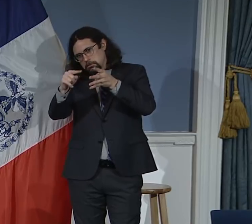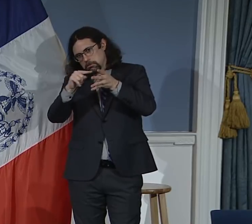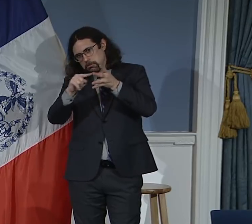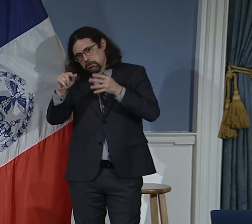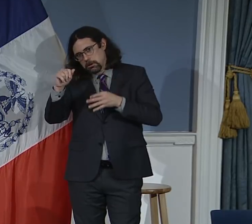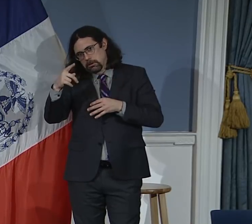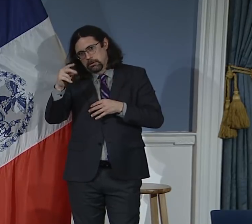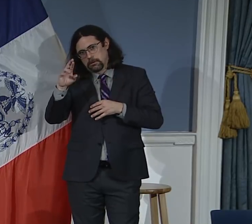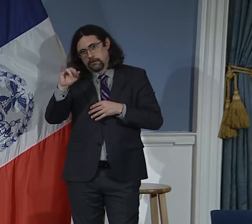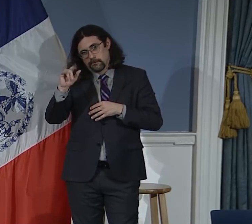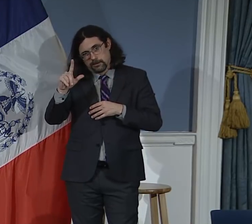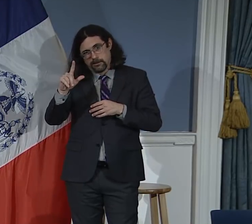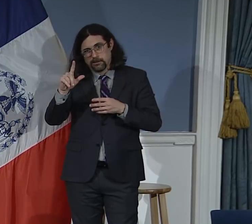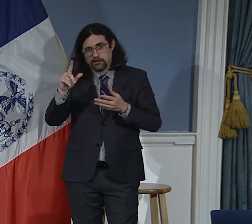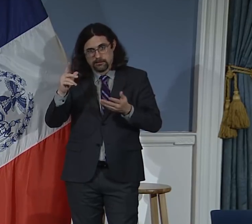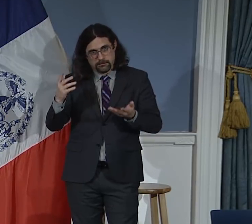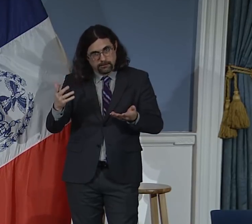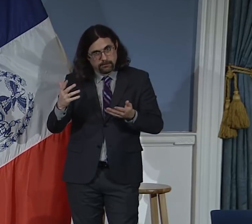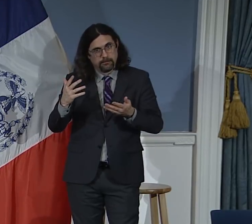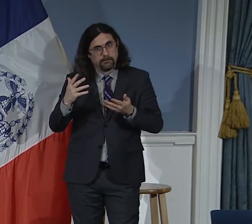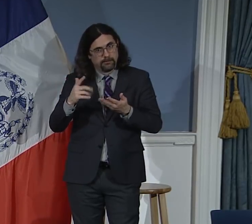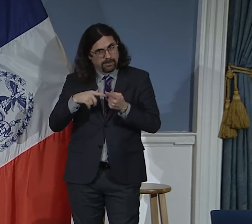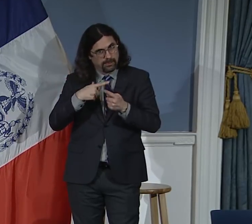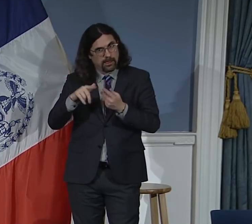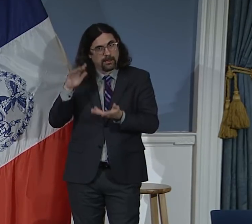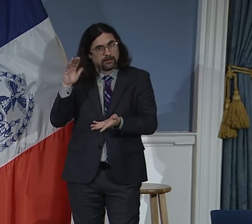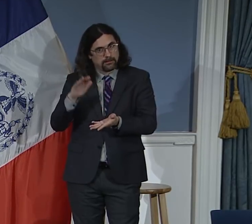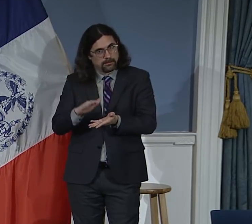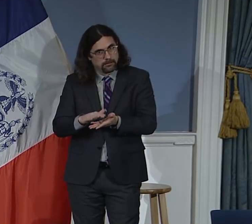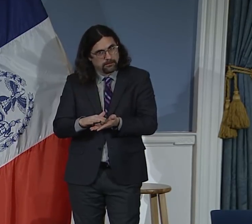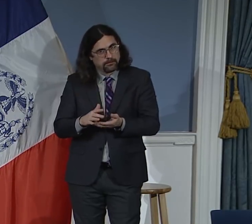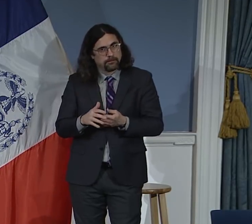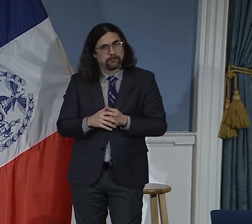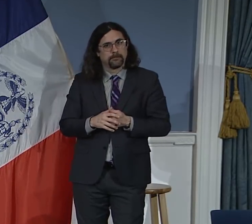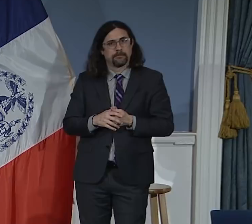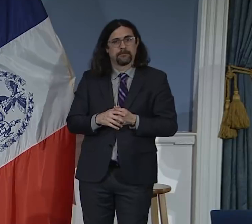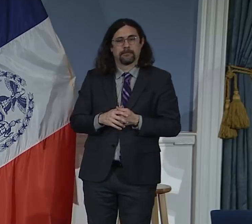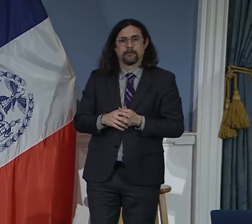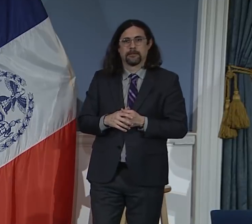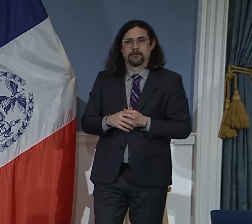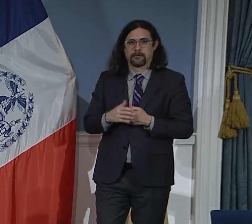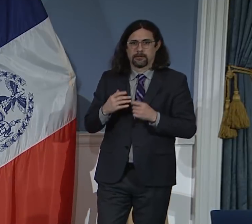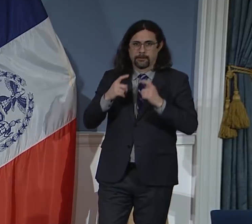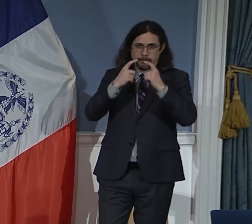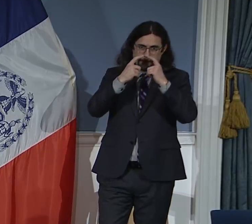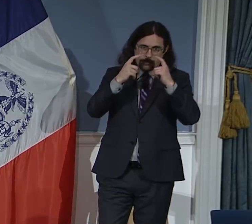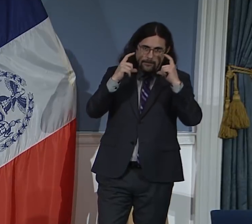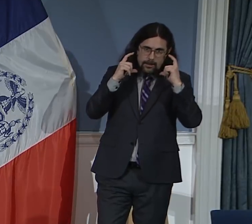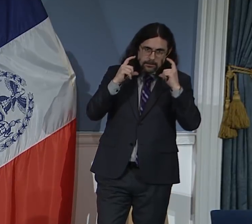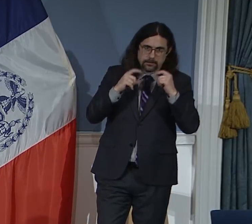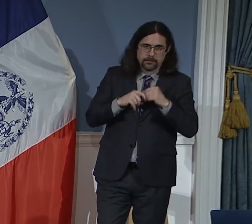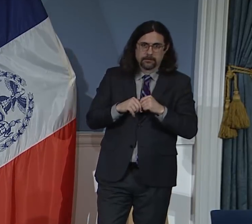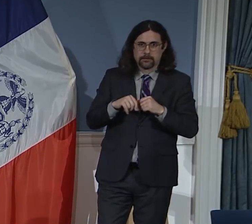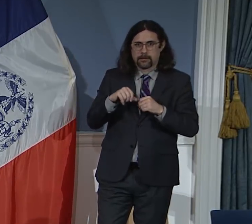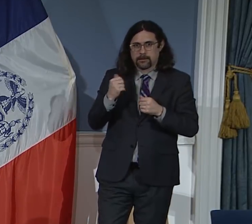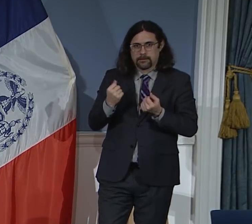OF IT IN FRONT OF ME NOW, BUT A FEW DASY O,AG I DELINEATED THE KIND OF RESRVEES WE HAD IN TERMS